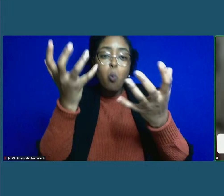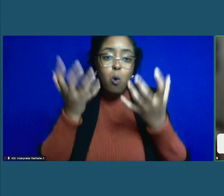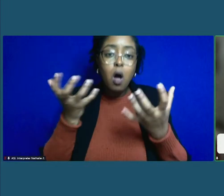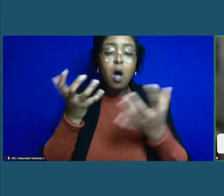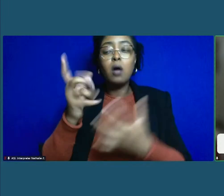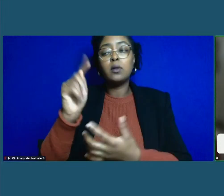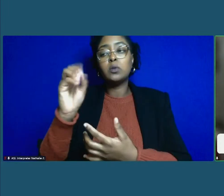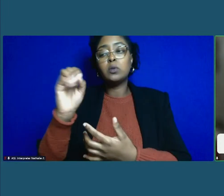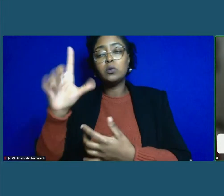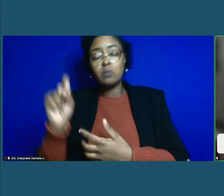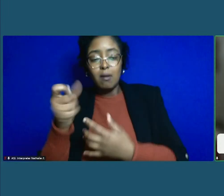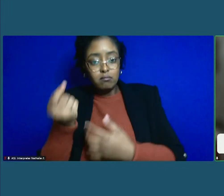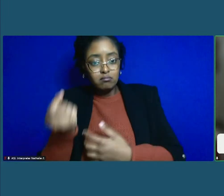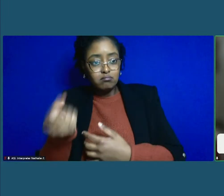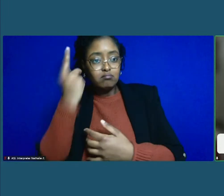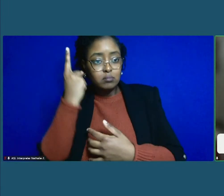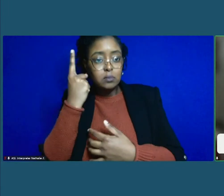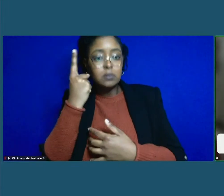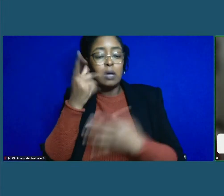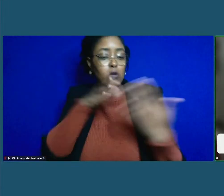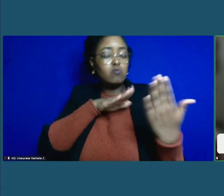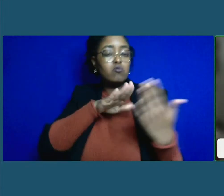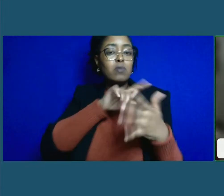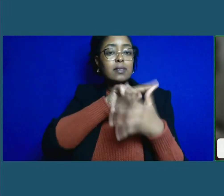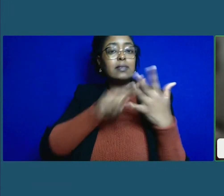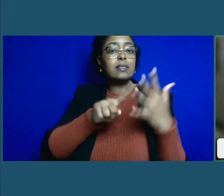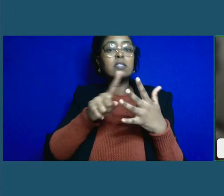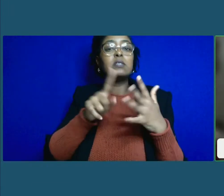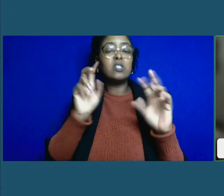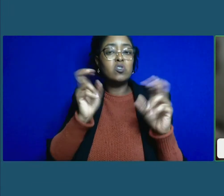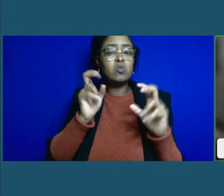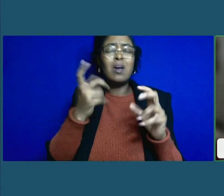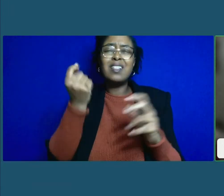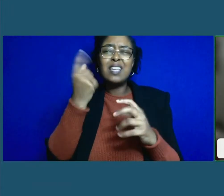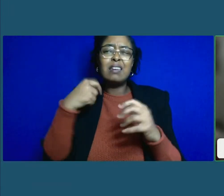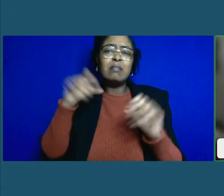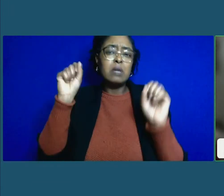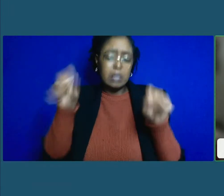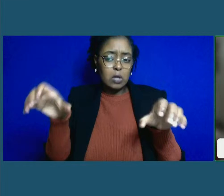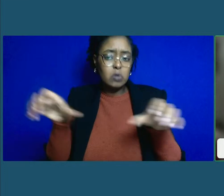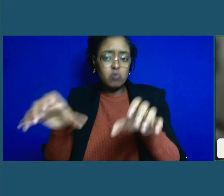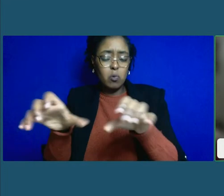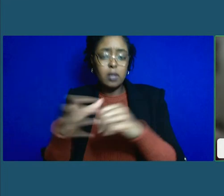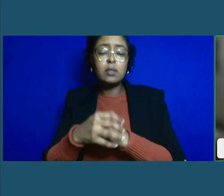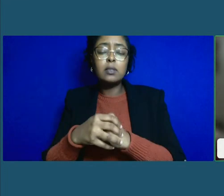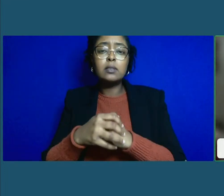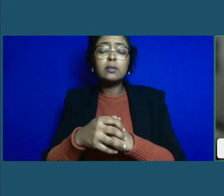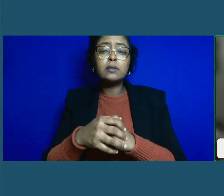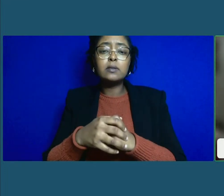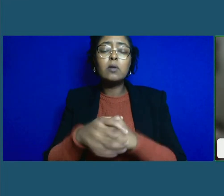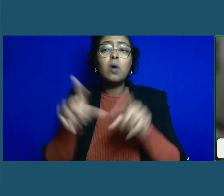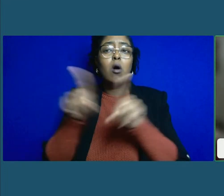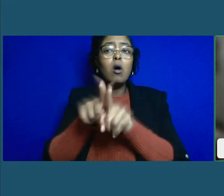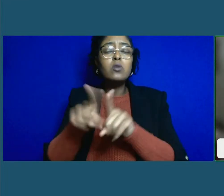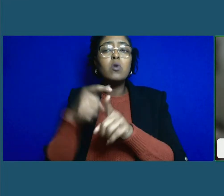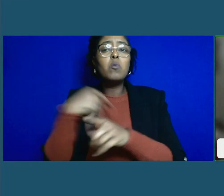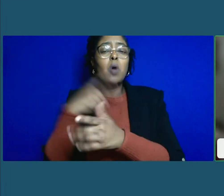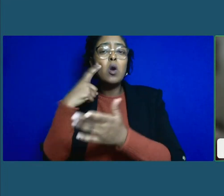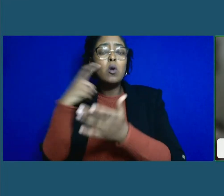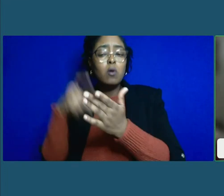and staff are clamoring for just the tools to understand and address these issues, and these